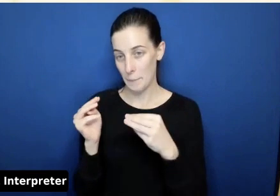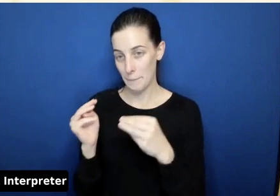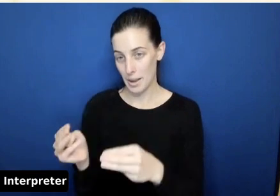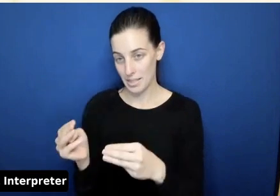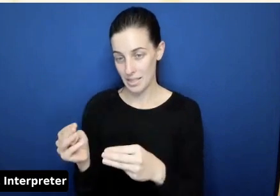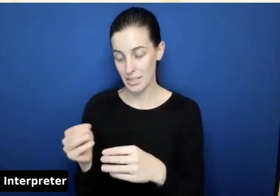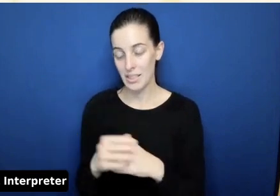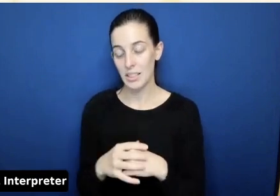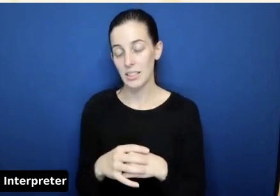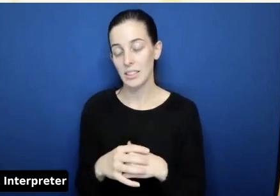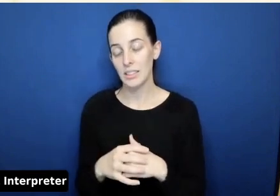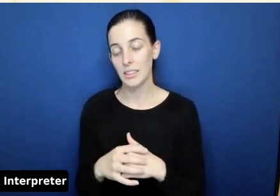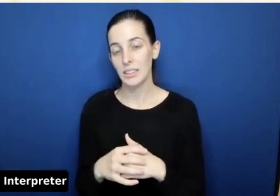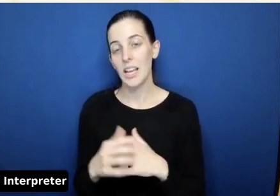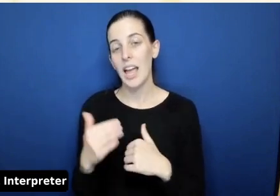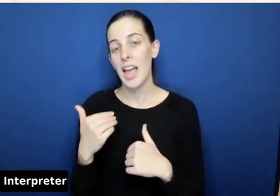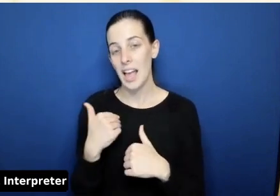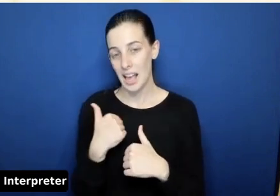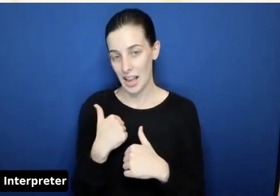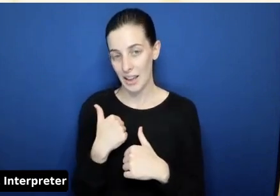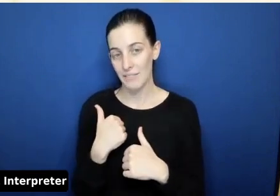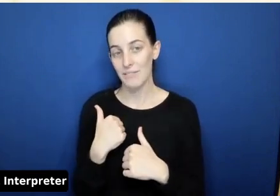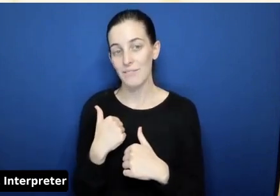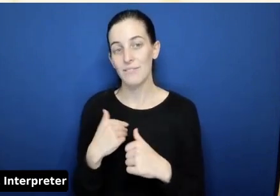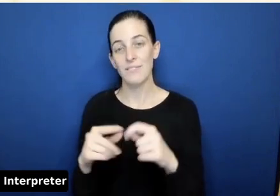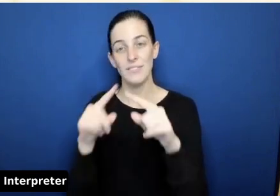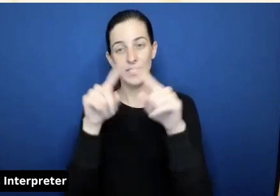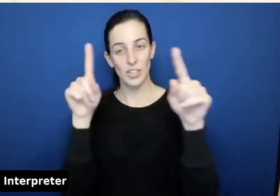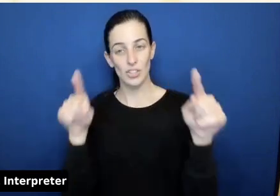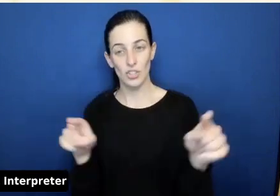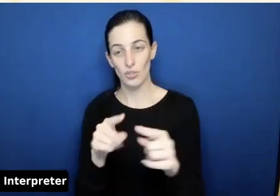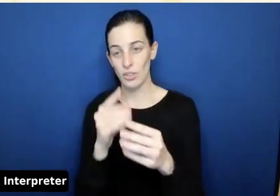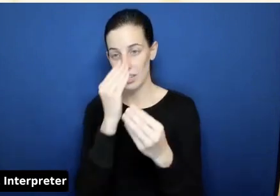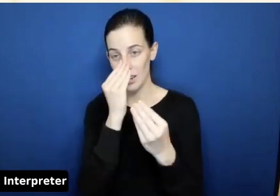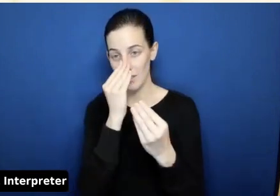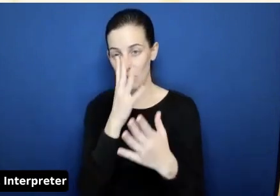tells the screen reader which item is currently active inside the widget.